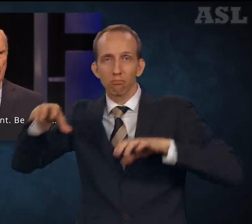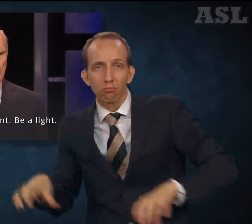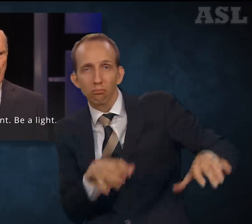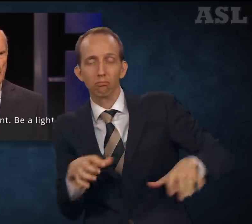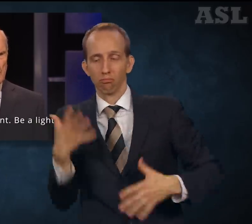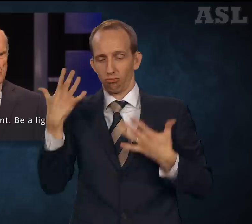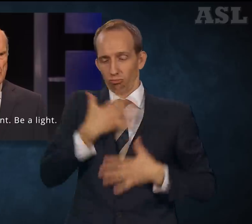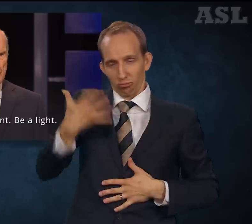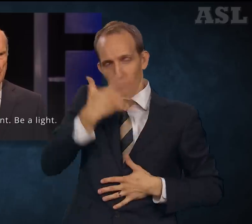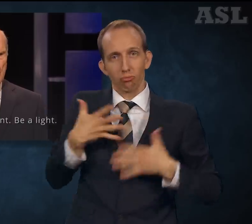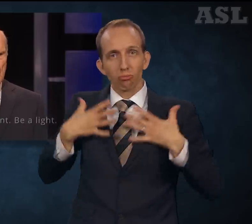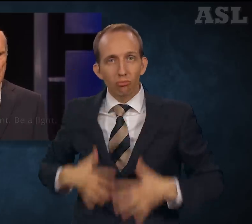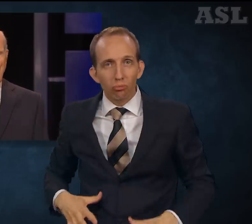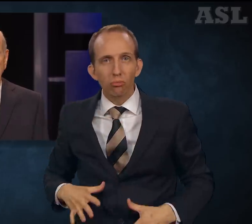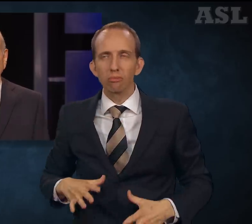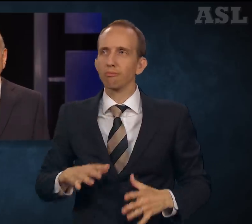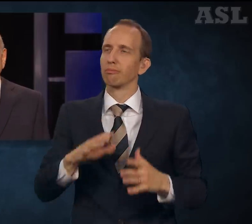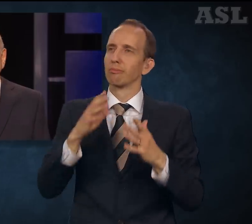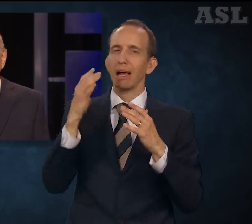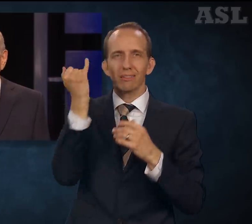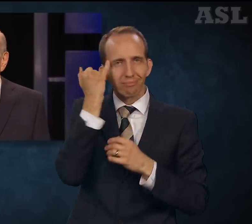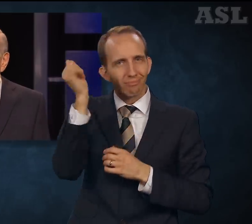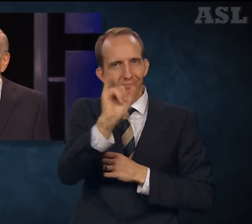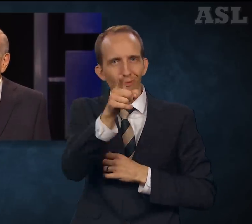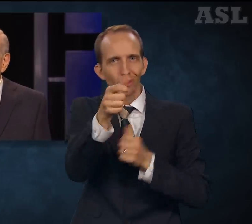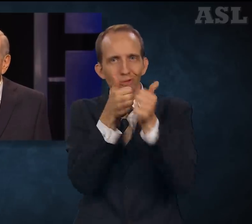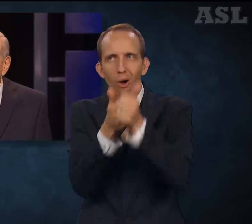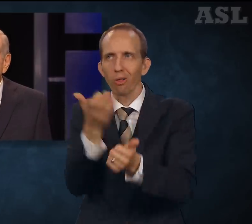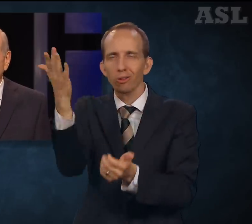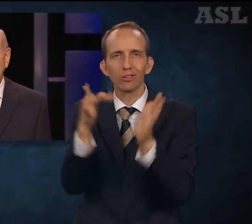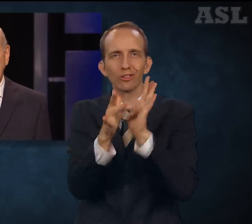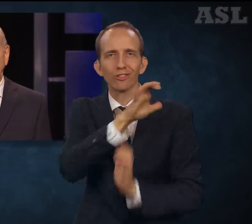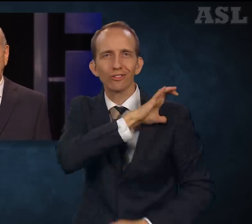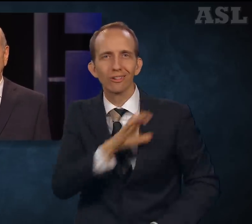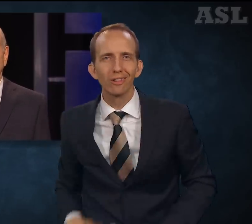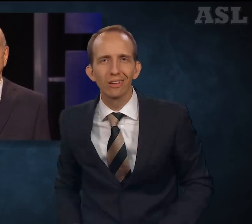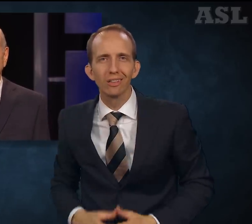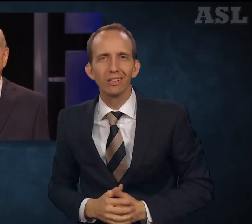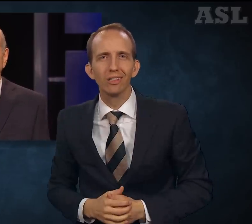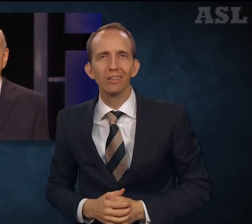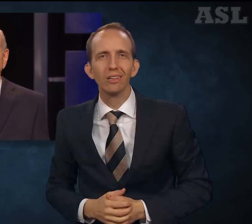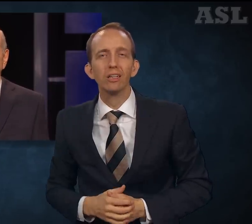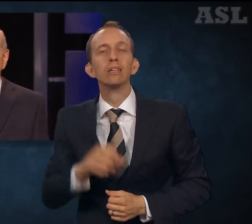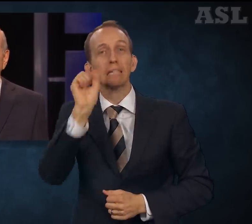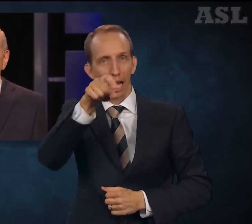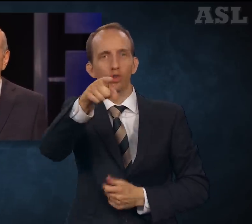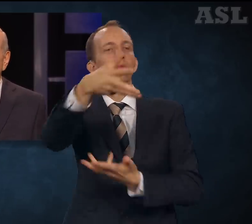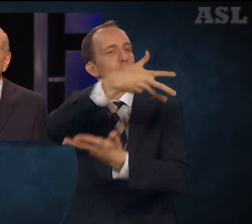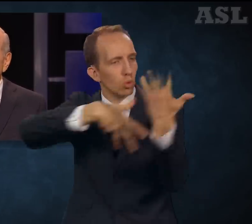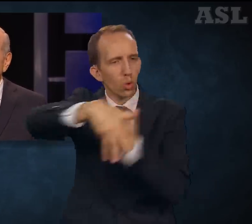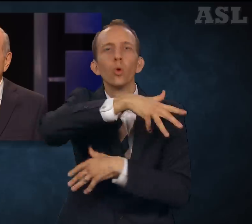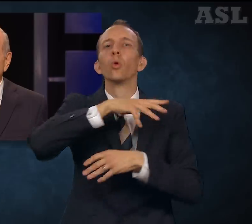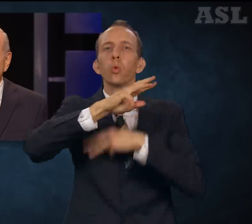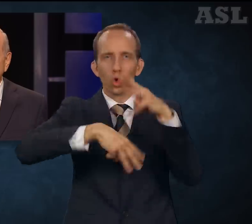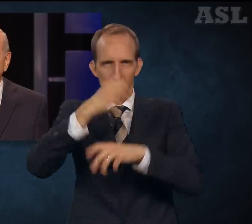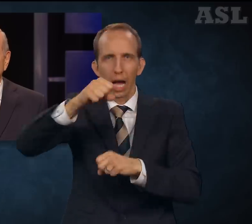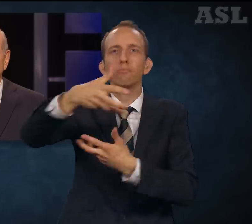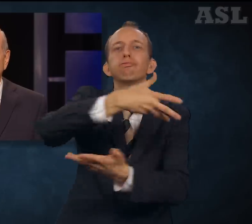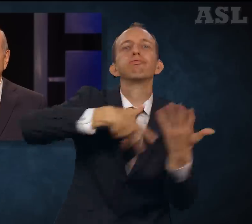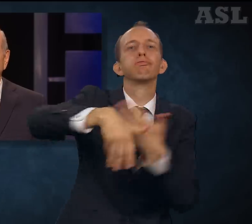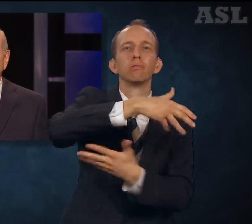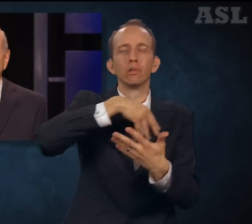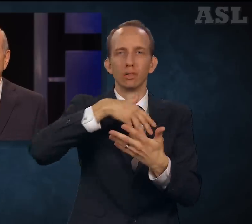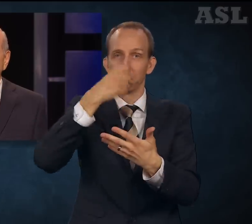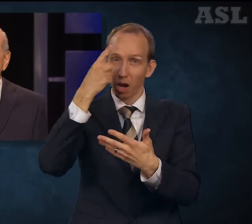DISCIPLE OF JESUS CHRIST.